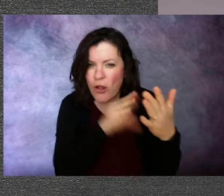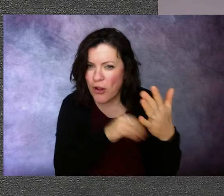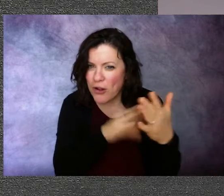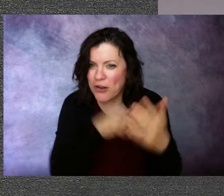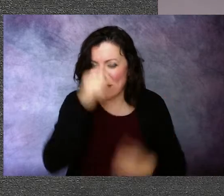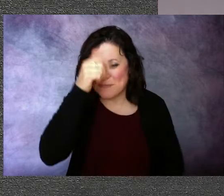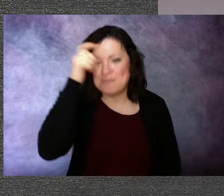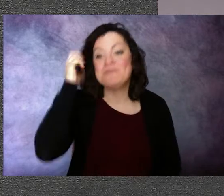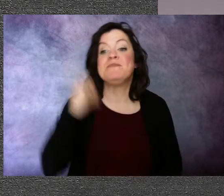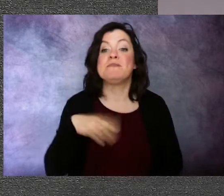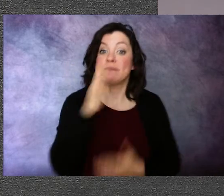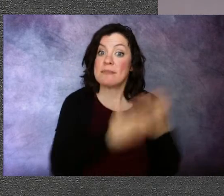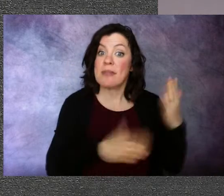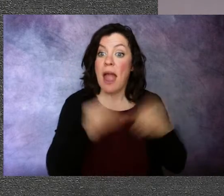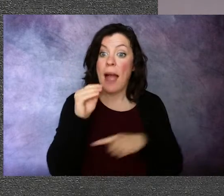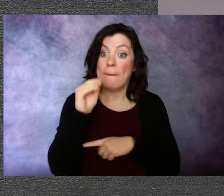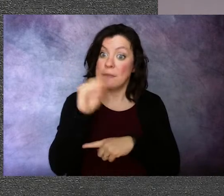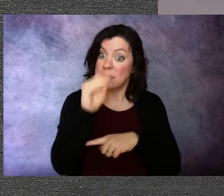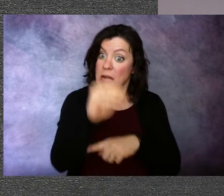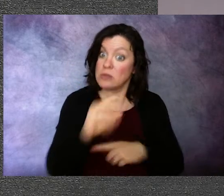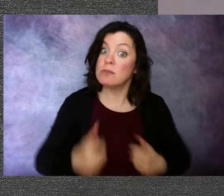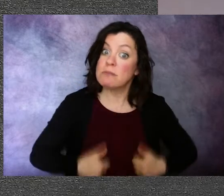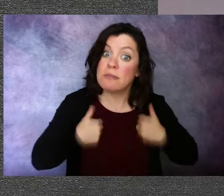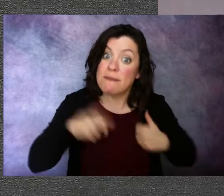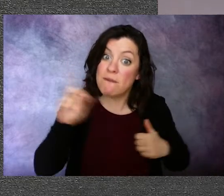Some of these dinosaurs are actually in the water.